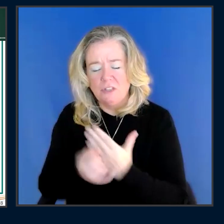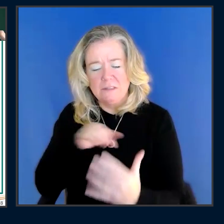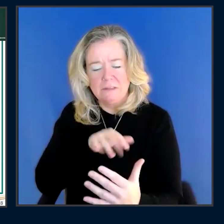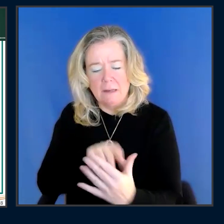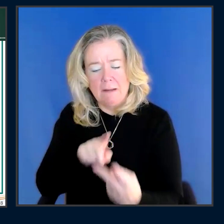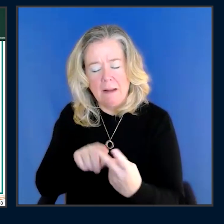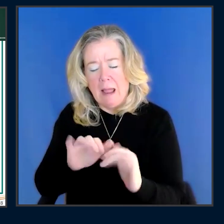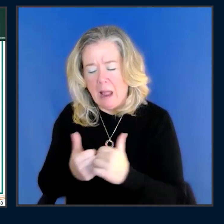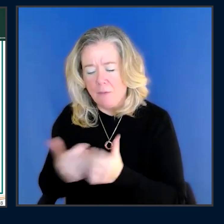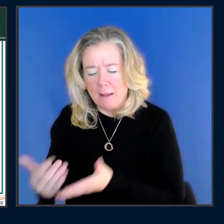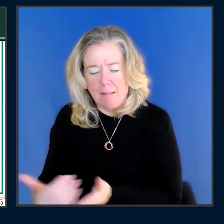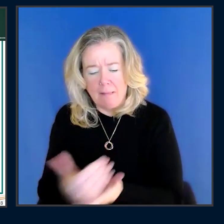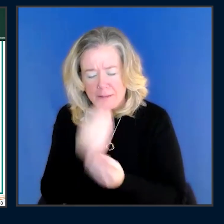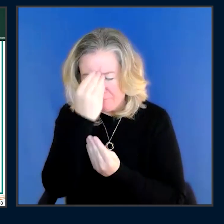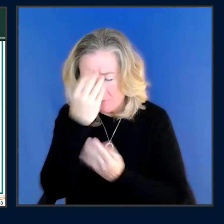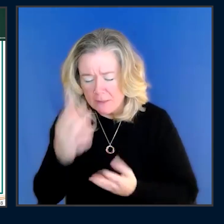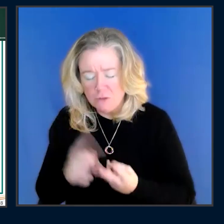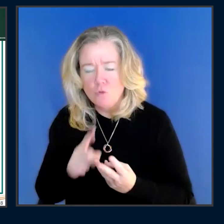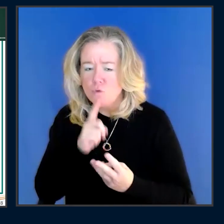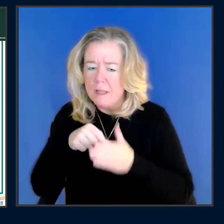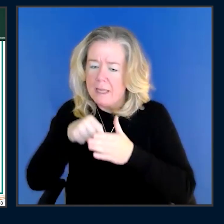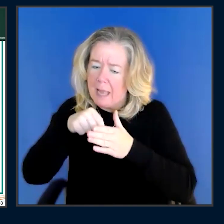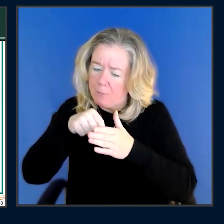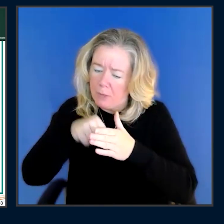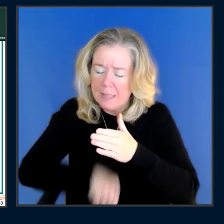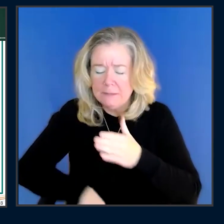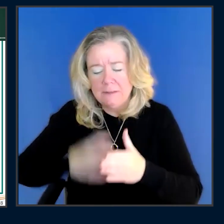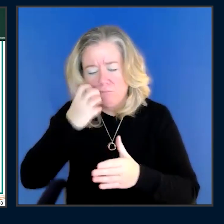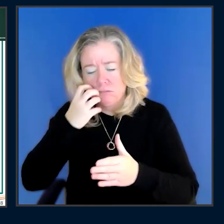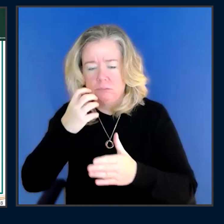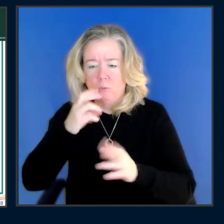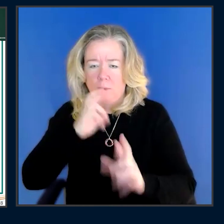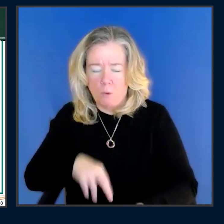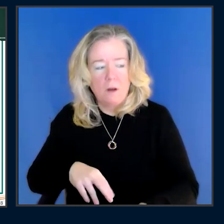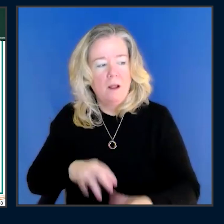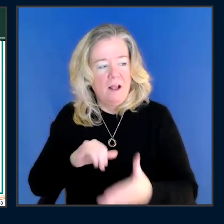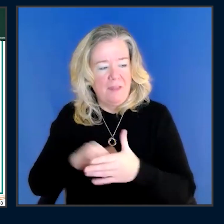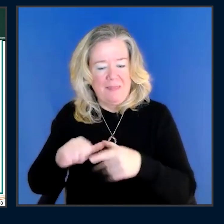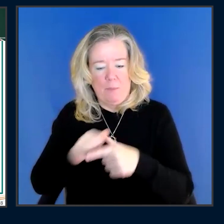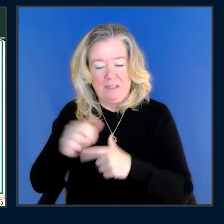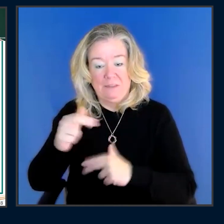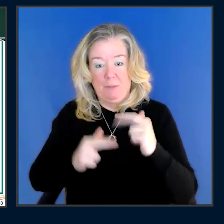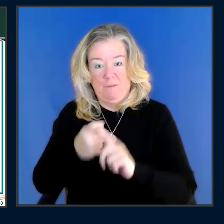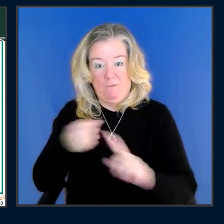were studied, how they went about collecting this information. It's a very comprehensive report that the practice was built on,